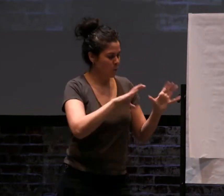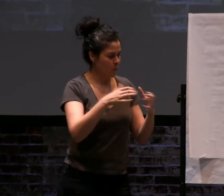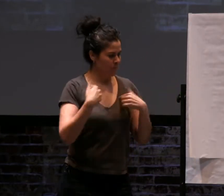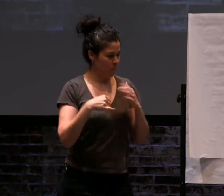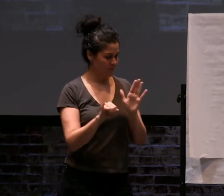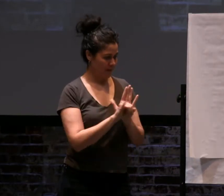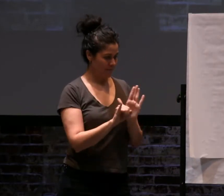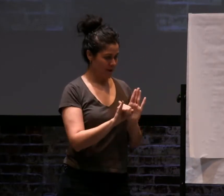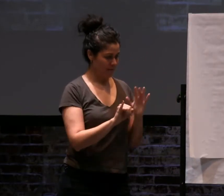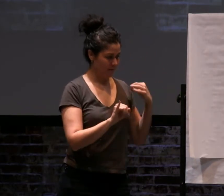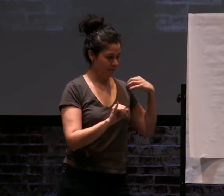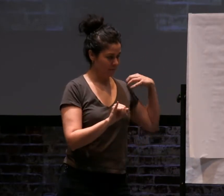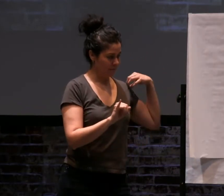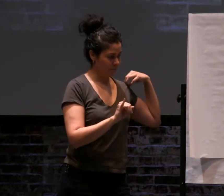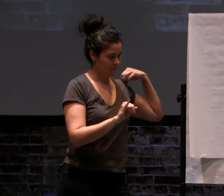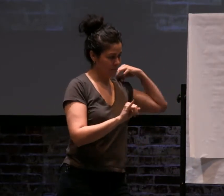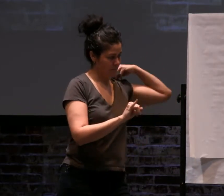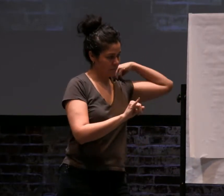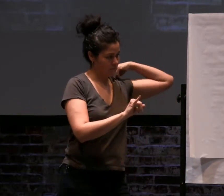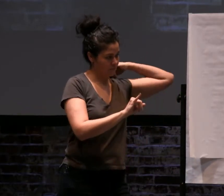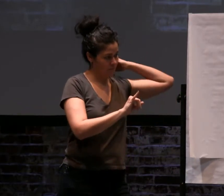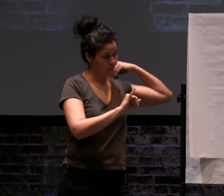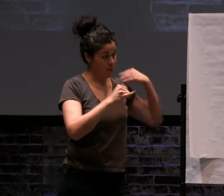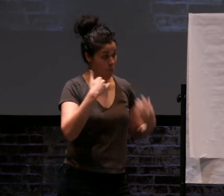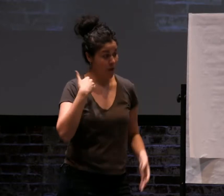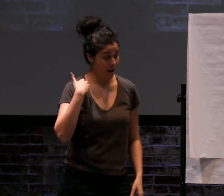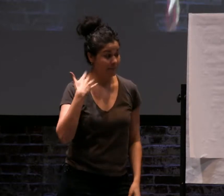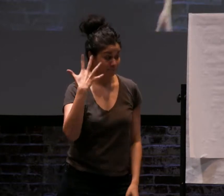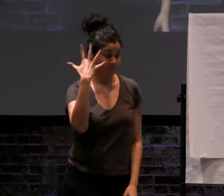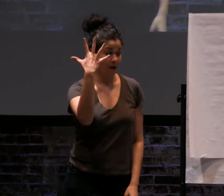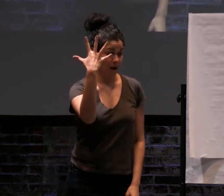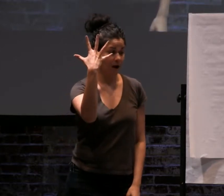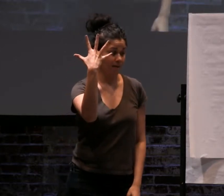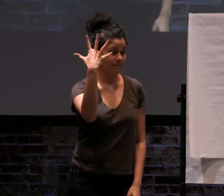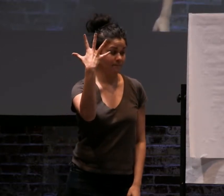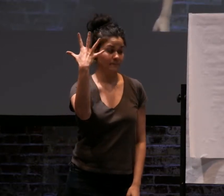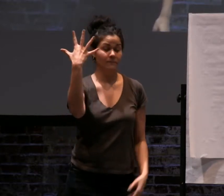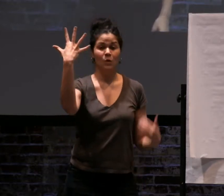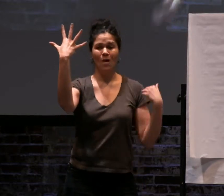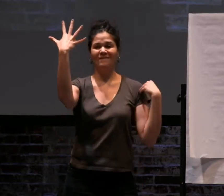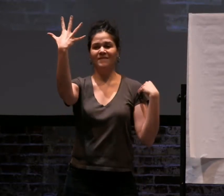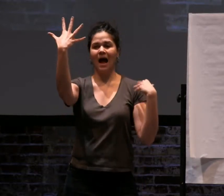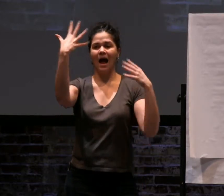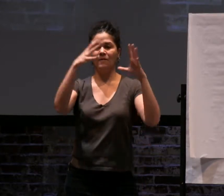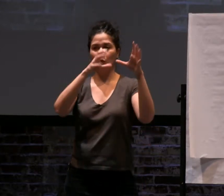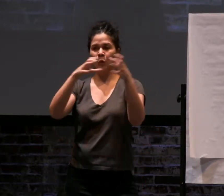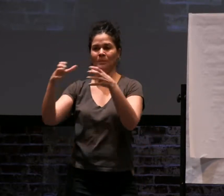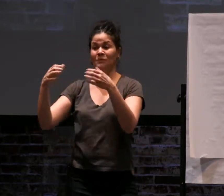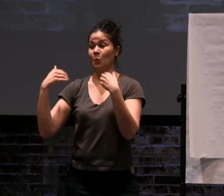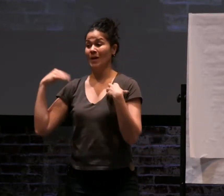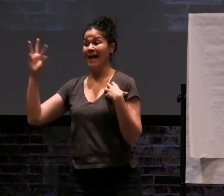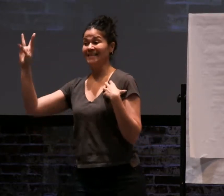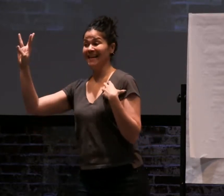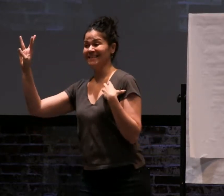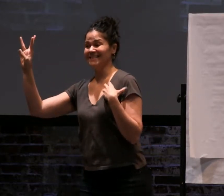we might want to divide that into two groups. Right now, how many do we have? Five, okay.